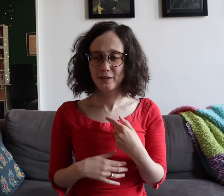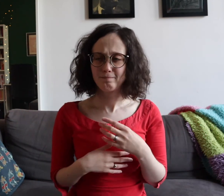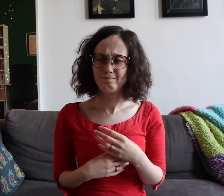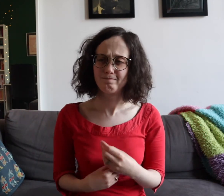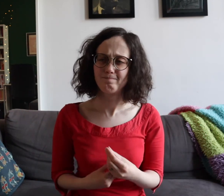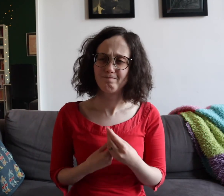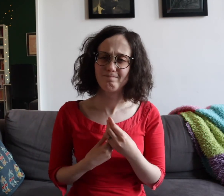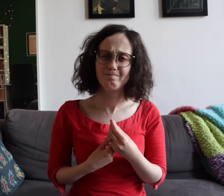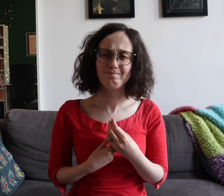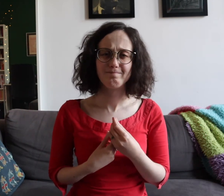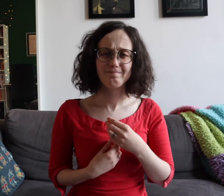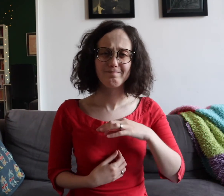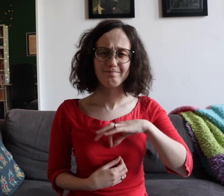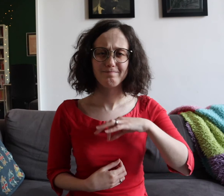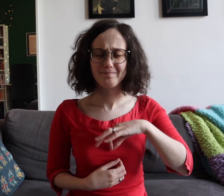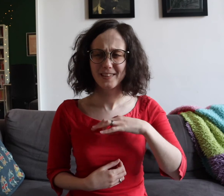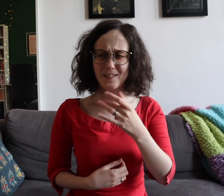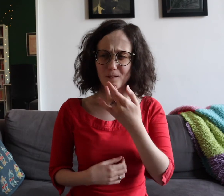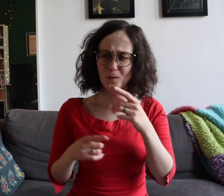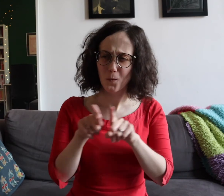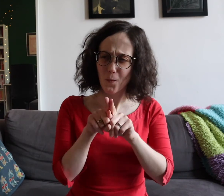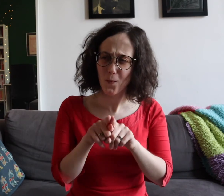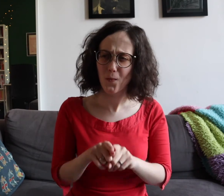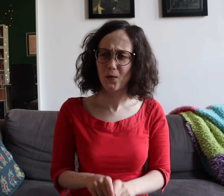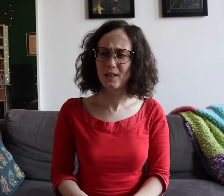I thought to myself: "I want that too!"